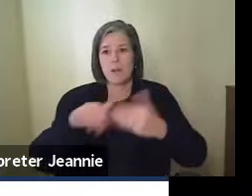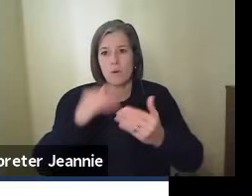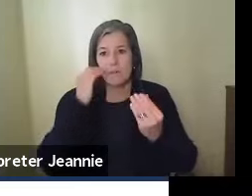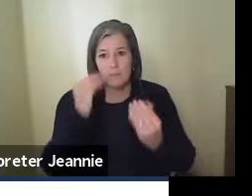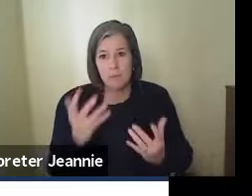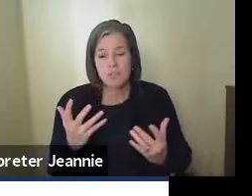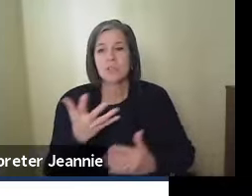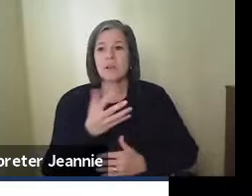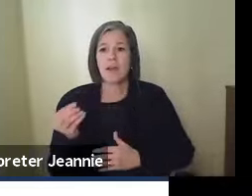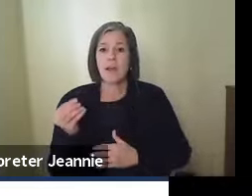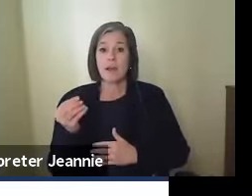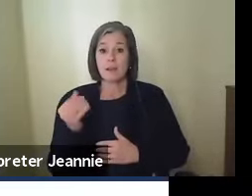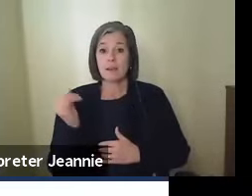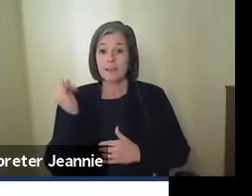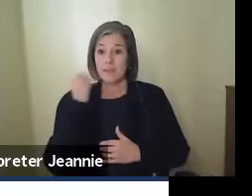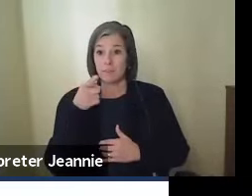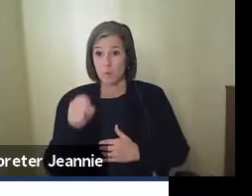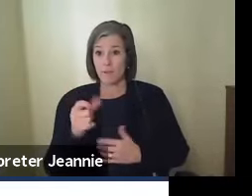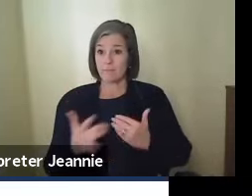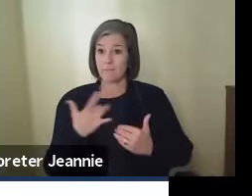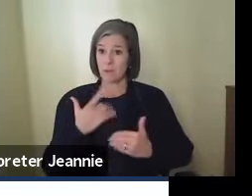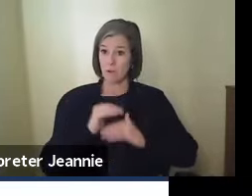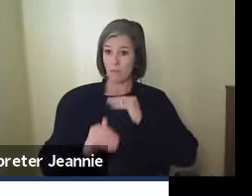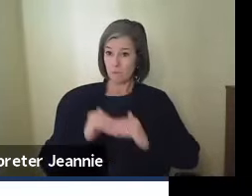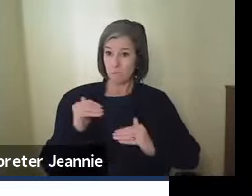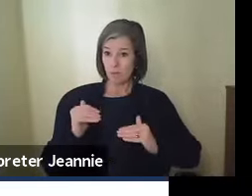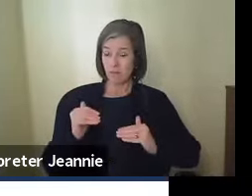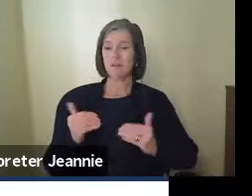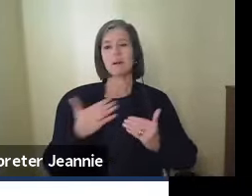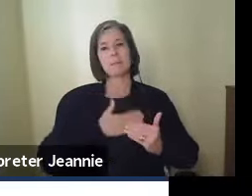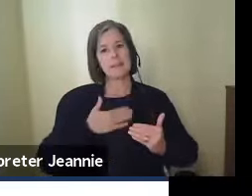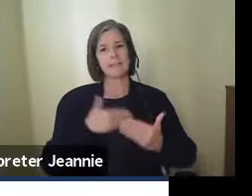and if they can feel comfortable with it, please go forward and get the vaccine.